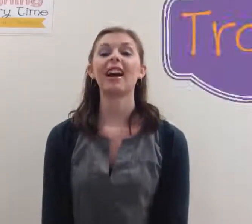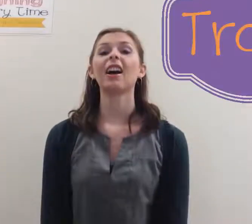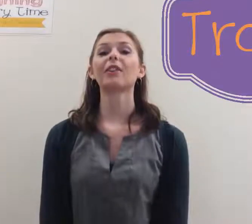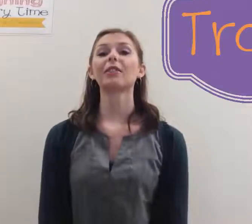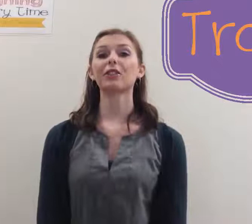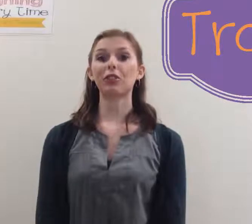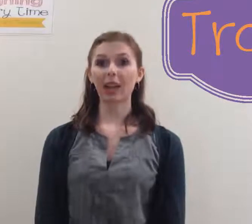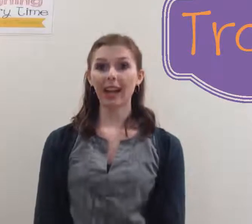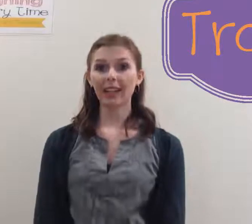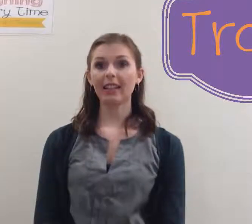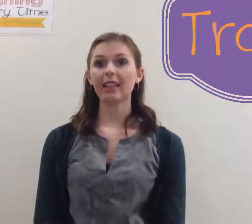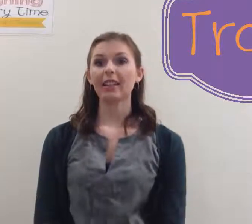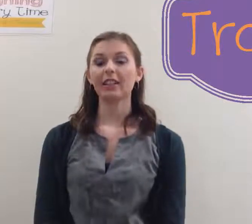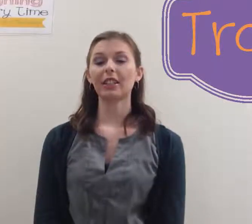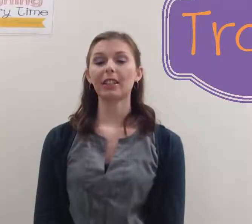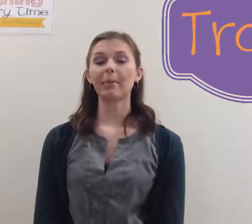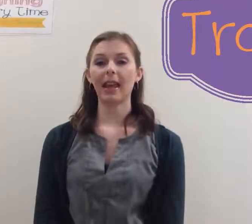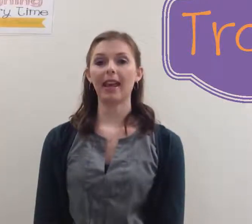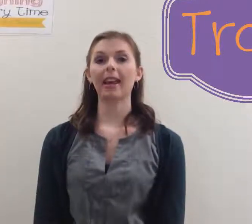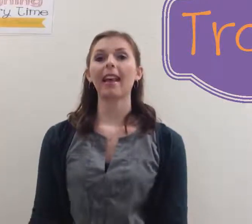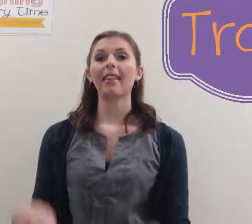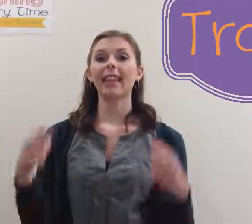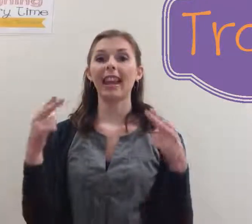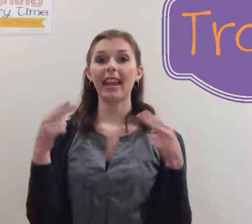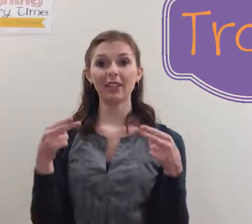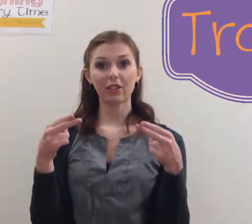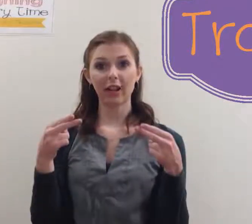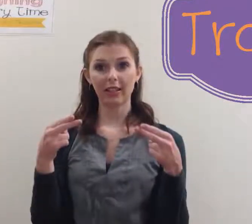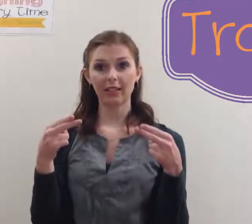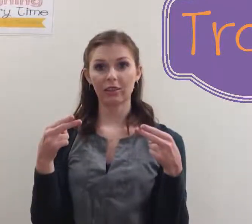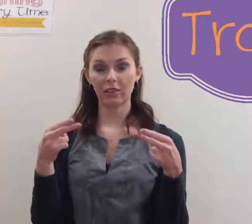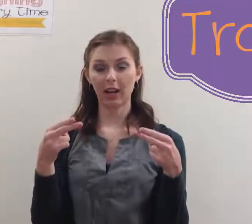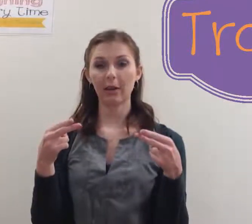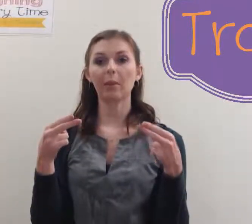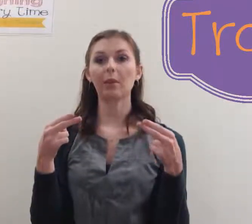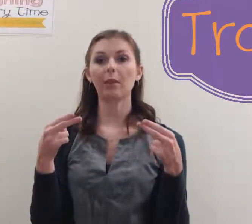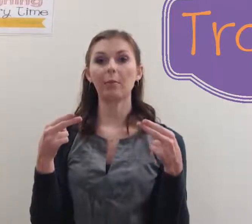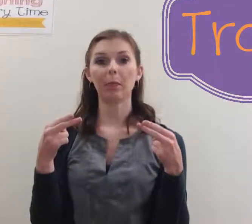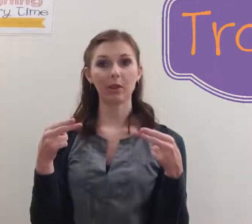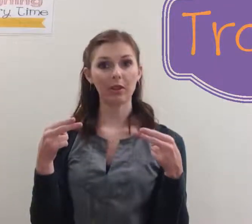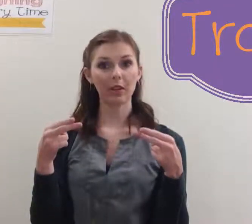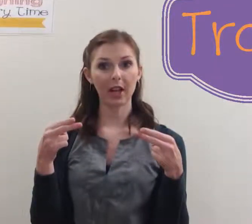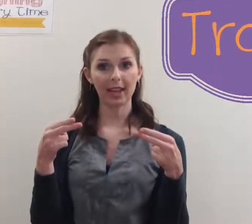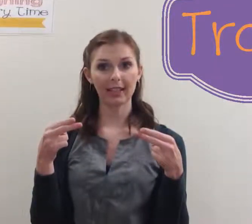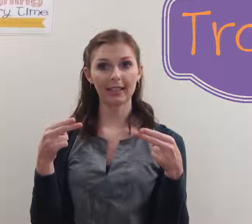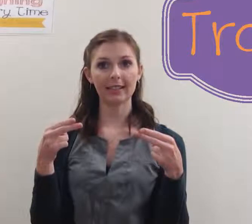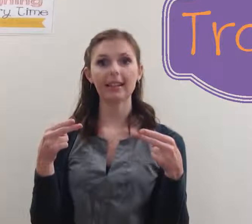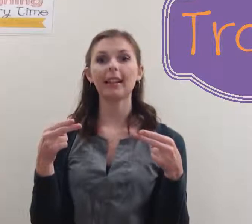For TRAIN, you're going to make the H handshape with both of your hands.